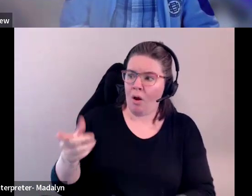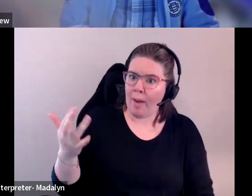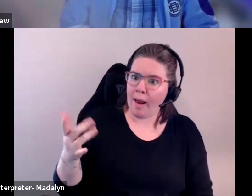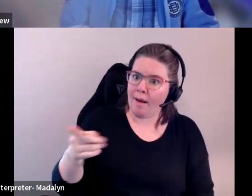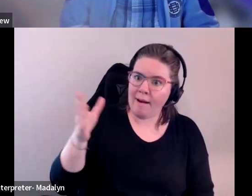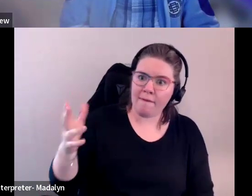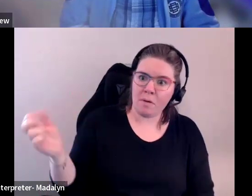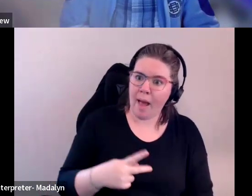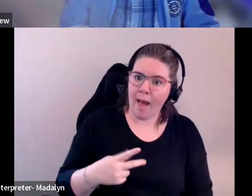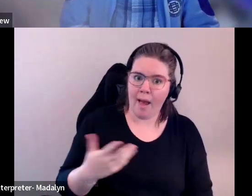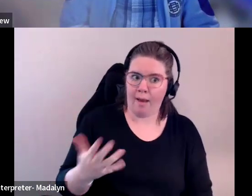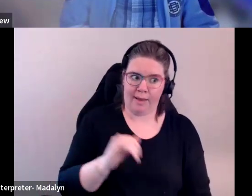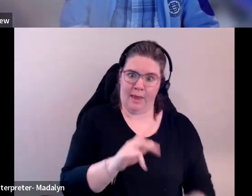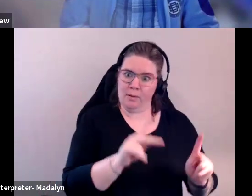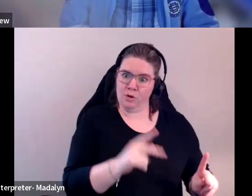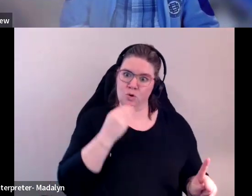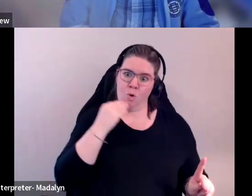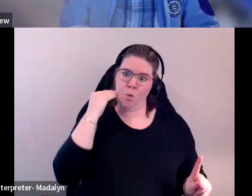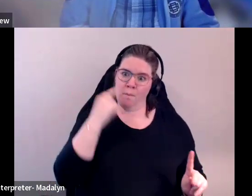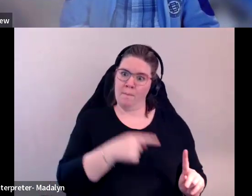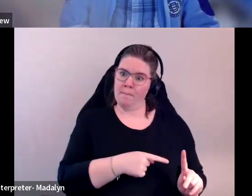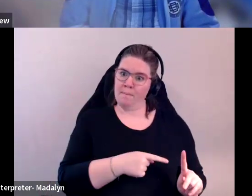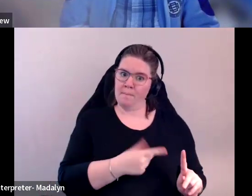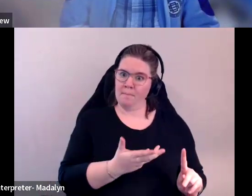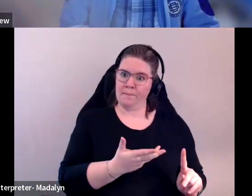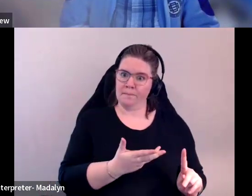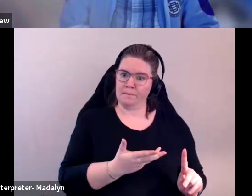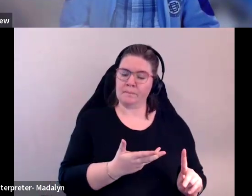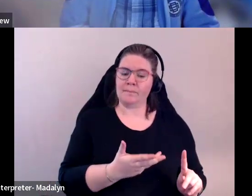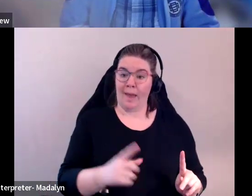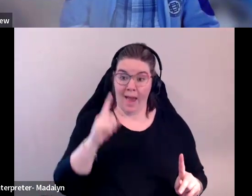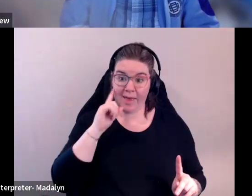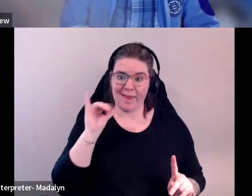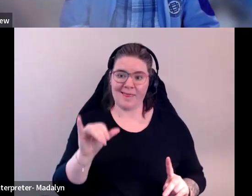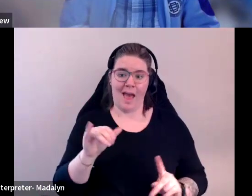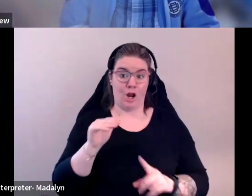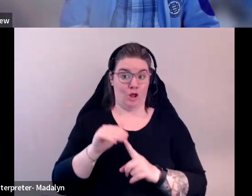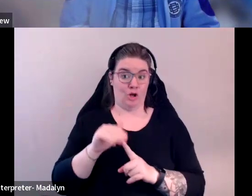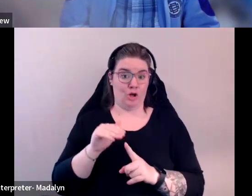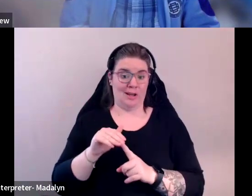Don Posh: What about that person at home? So I think that I think, alerting the first responders